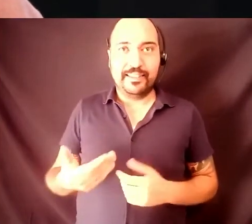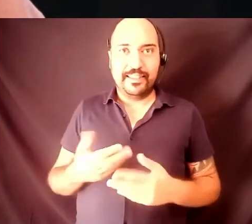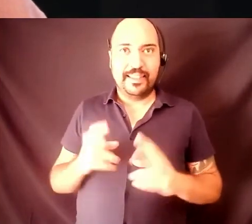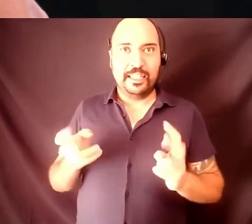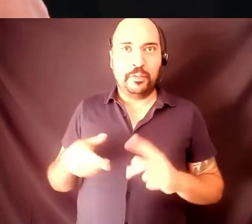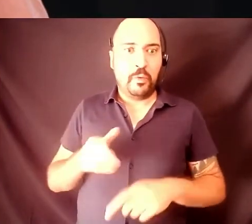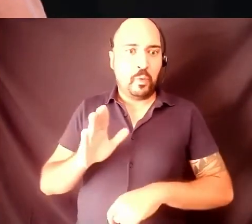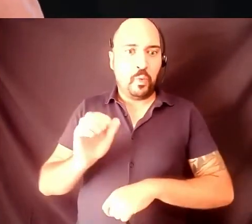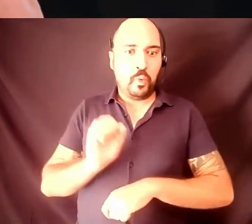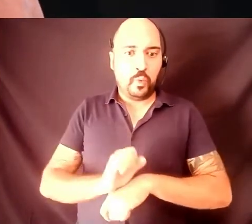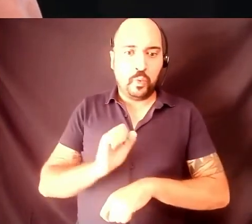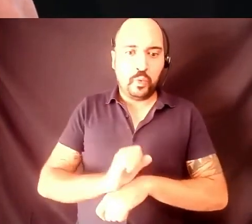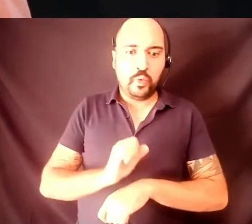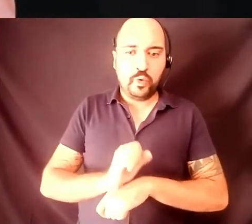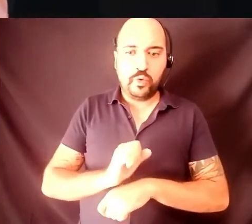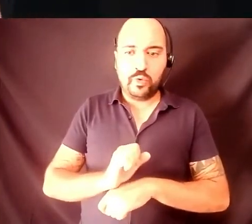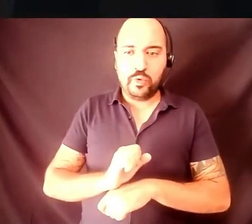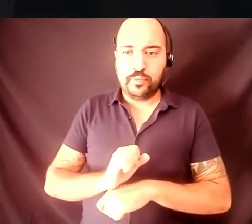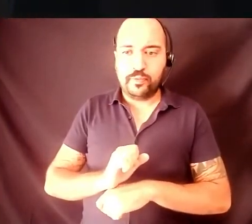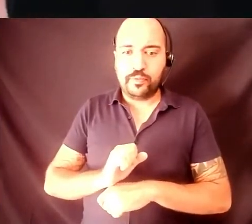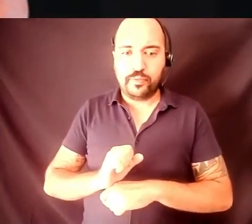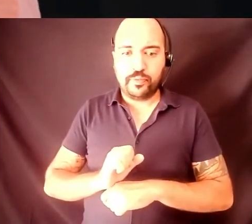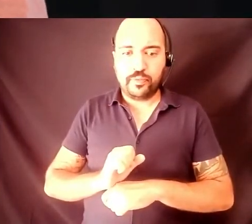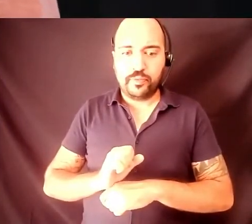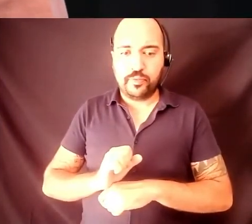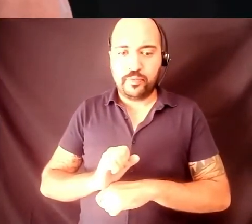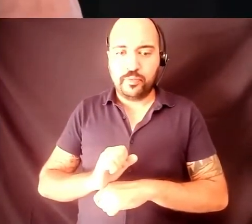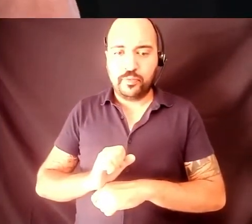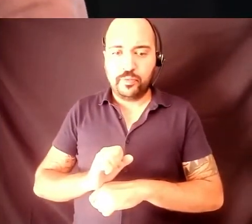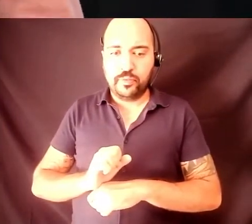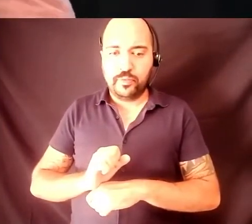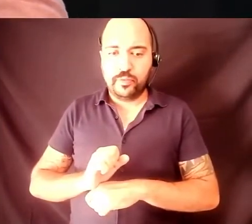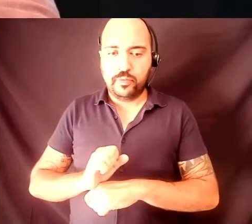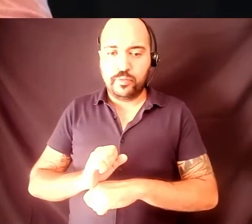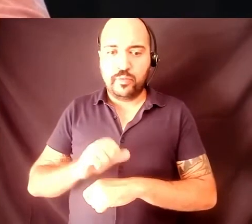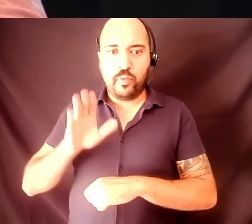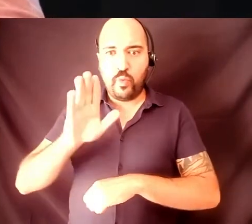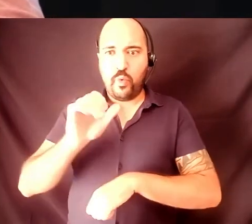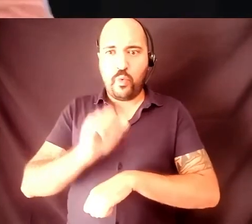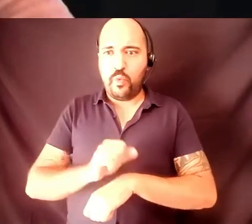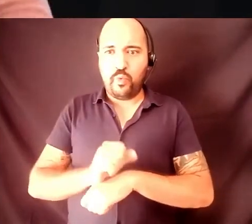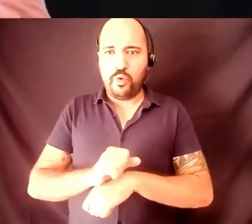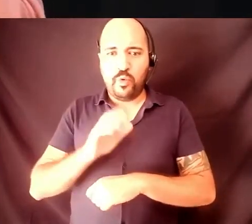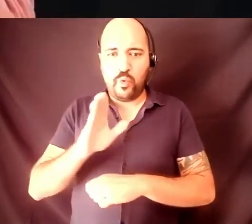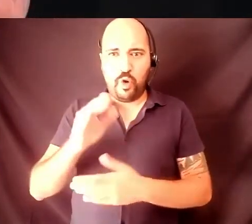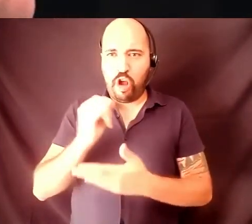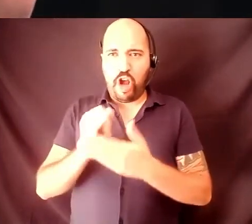Your work is there to make the home. It's like your art can never be the guest, right?